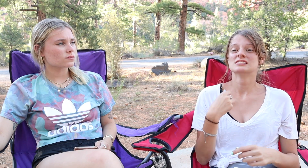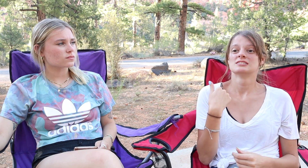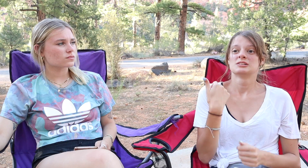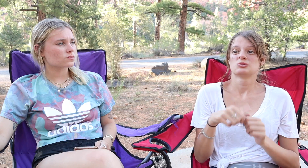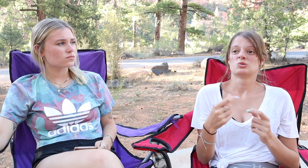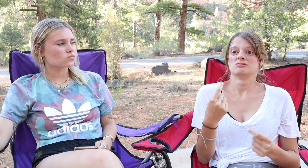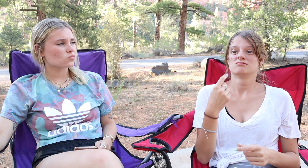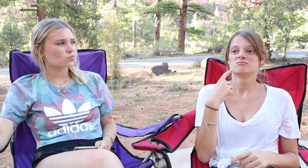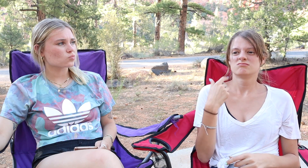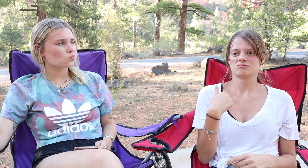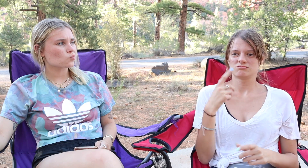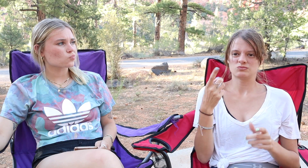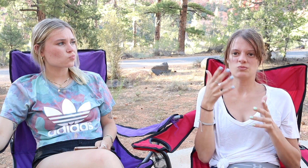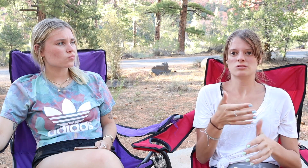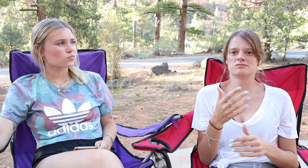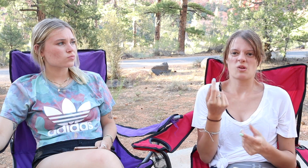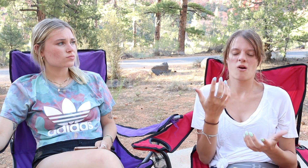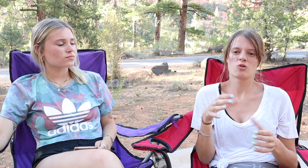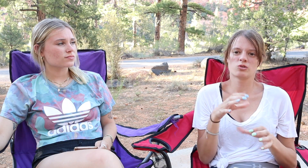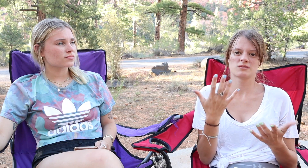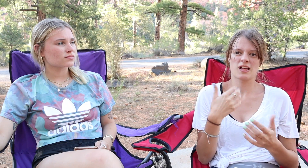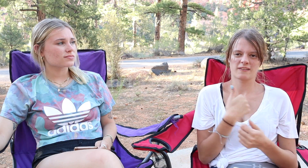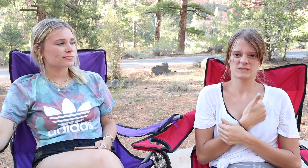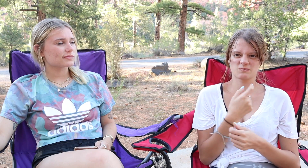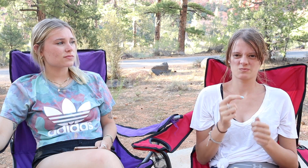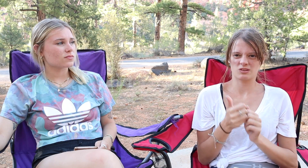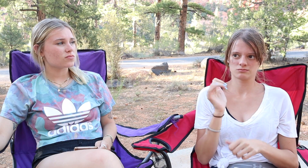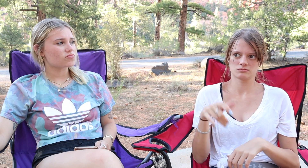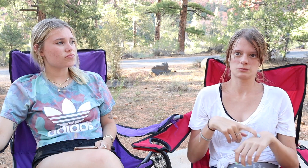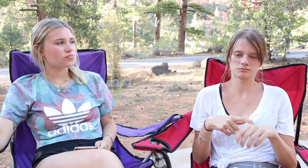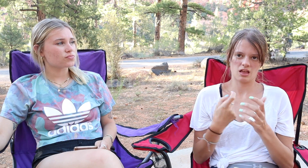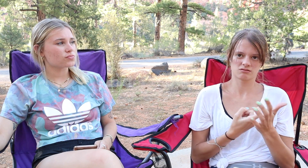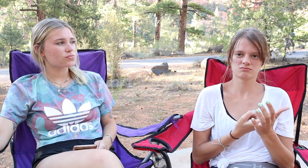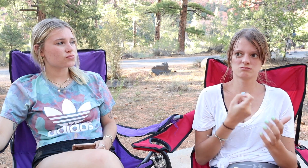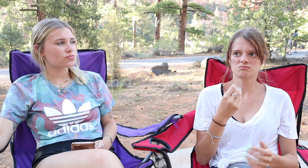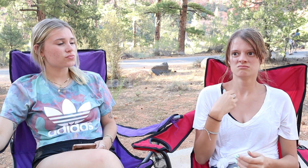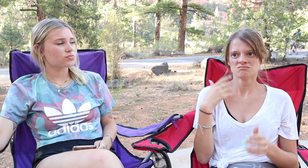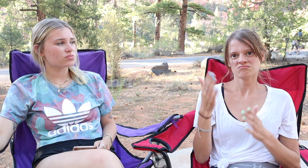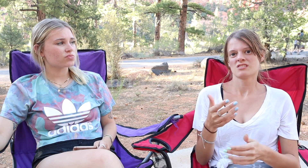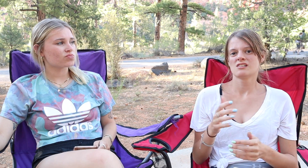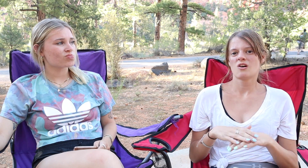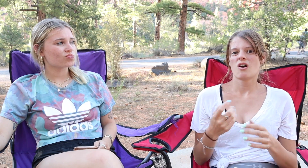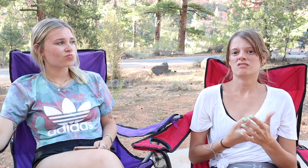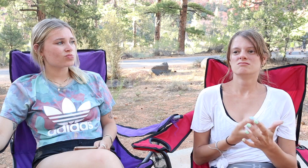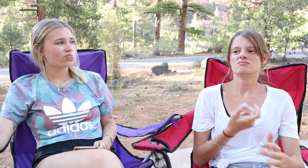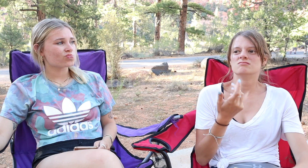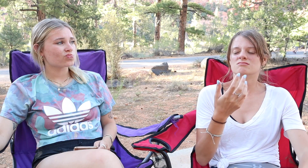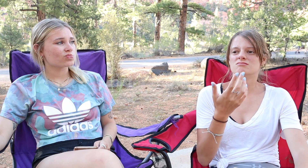I can remember how I focus on myself by doing what things I love the most that time was hockey I focused on playing hockey